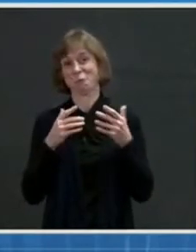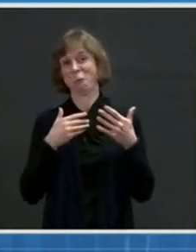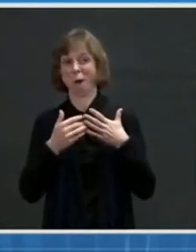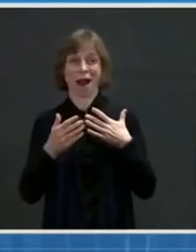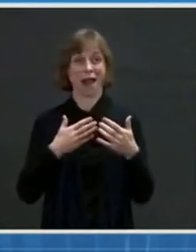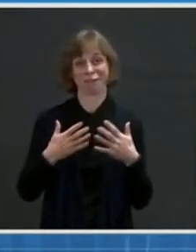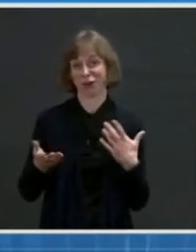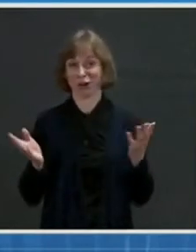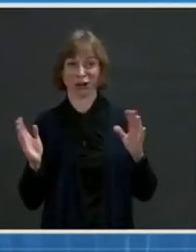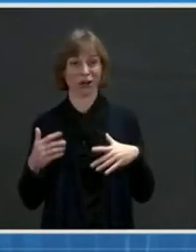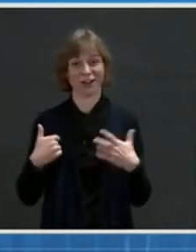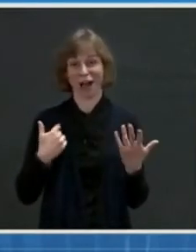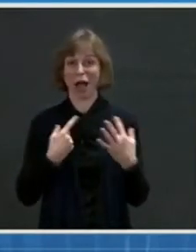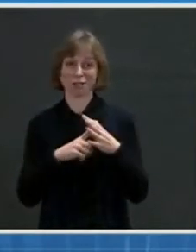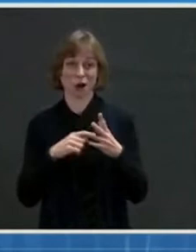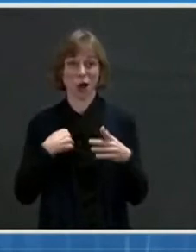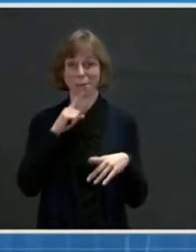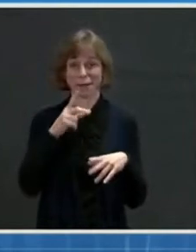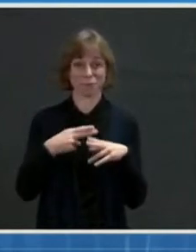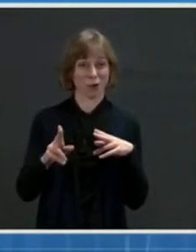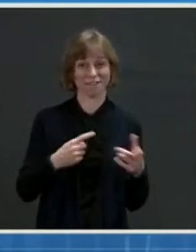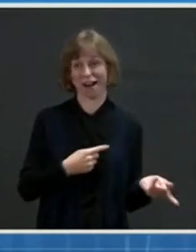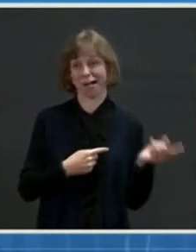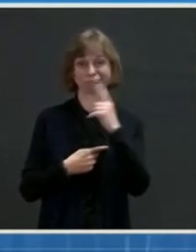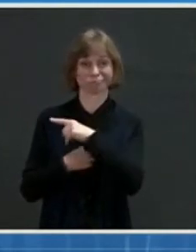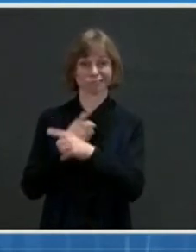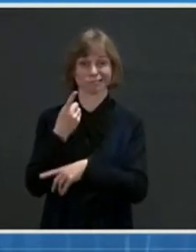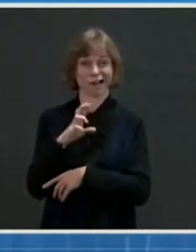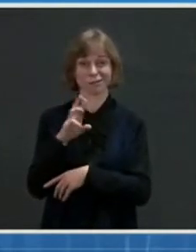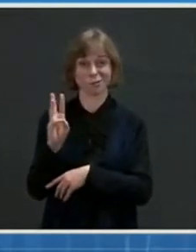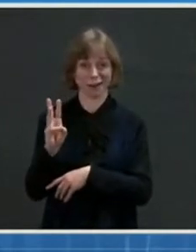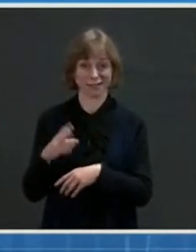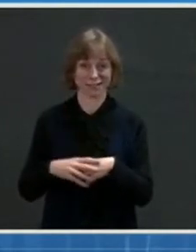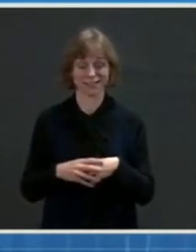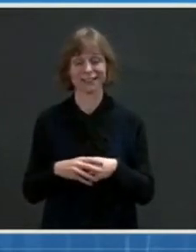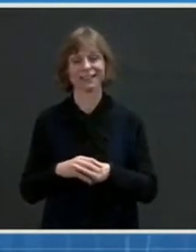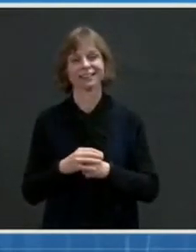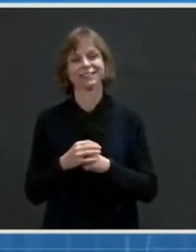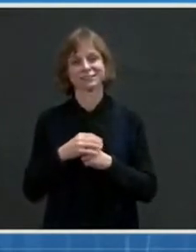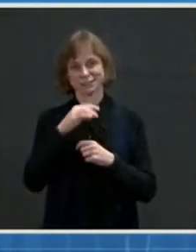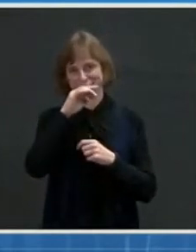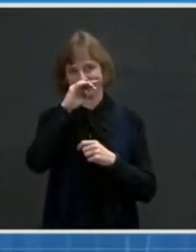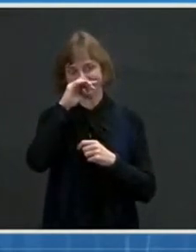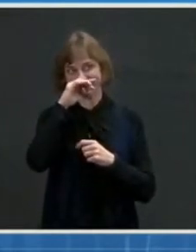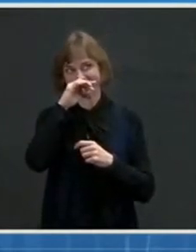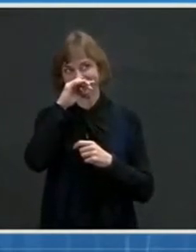ANYTHING TO ADD. YEAH, I'LL START.